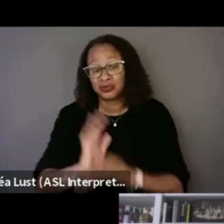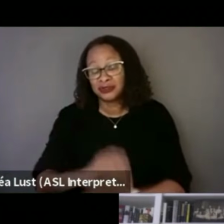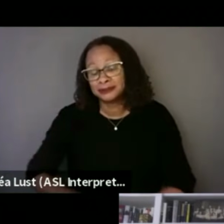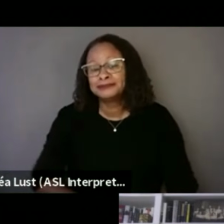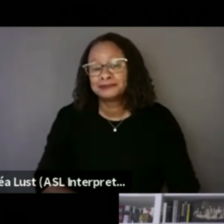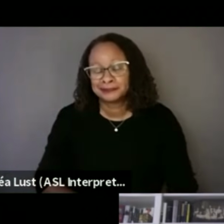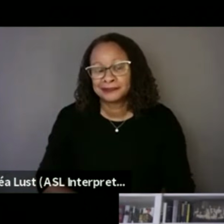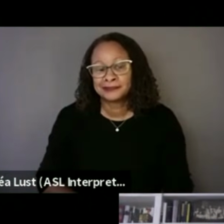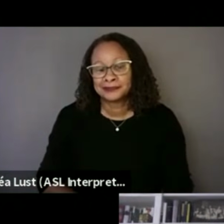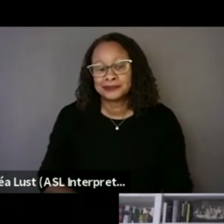Hazem?